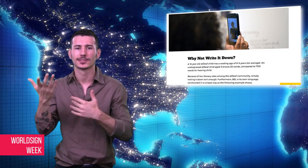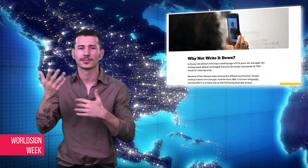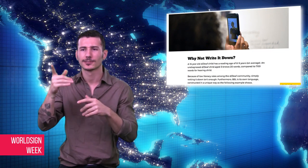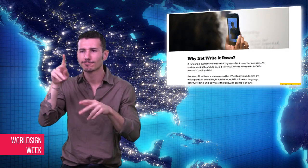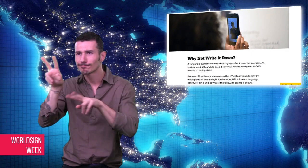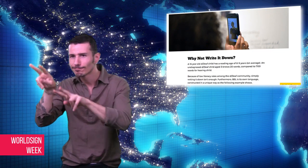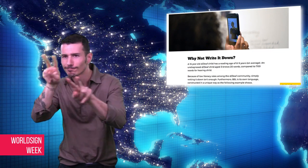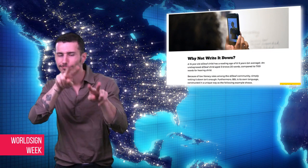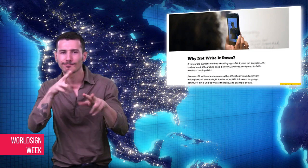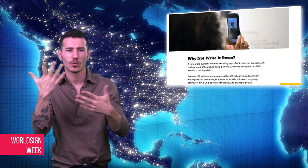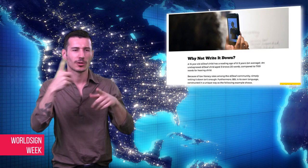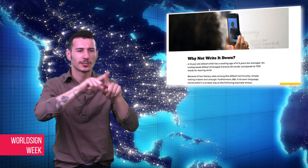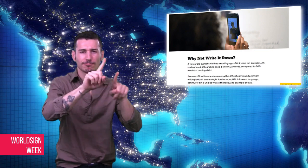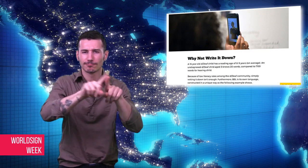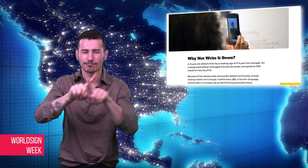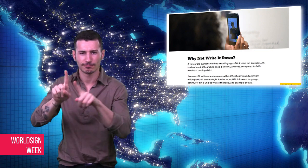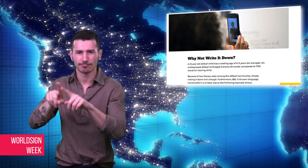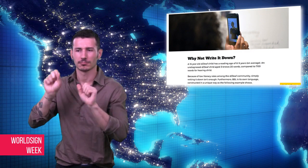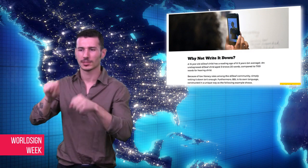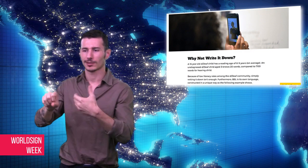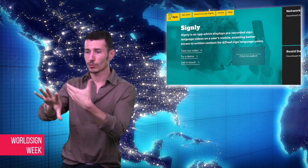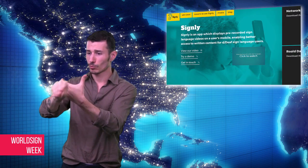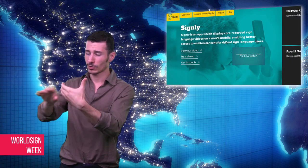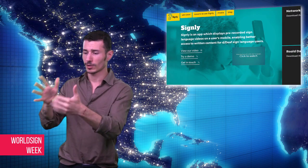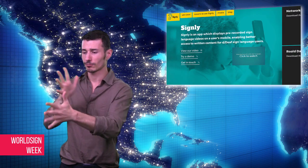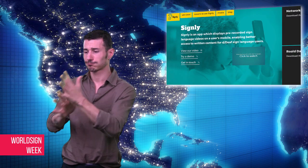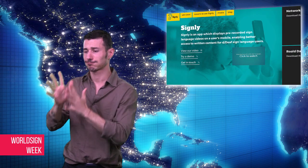get signed information instead of